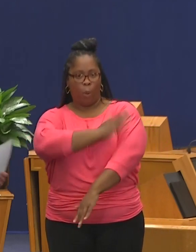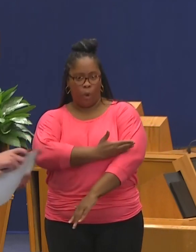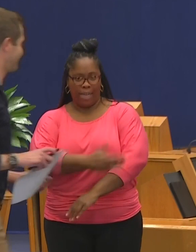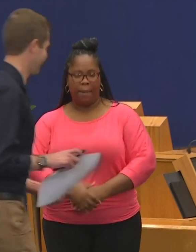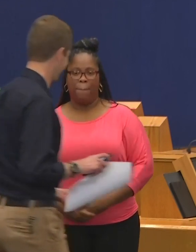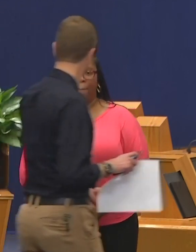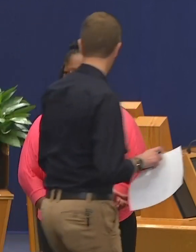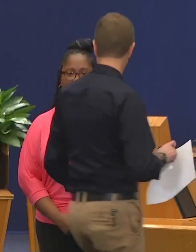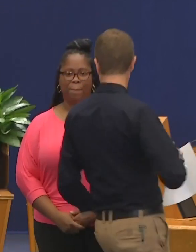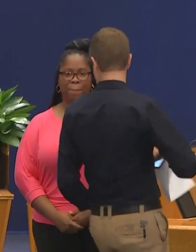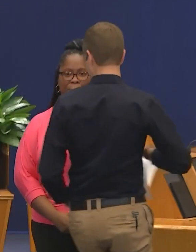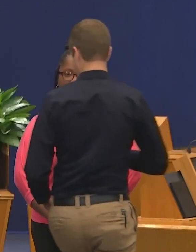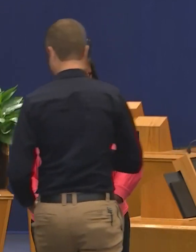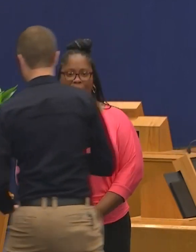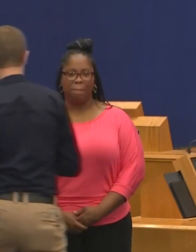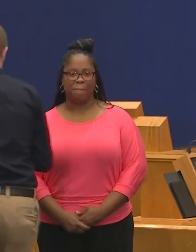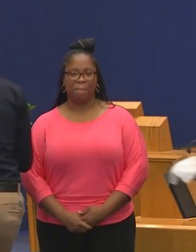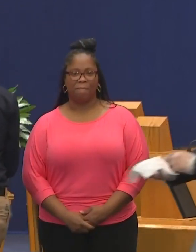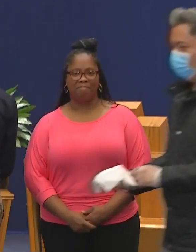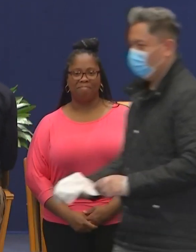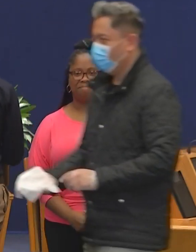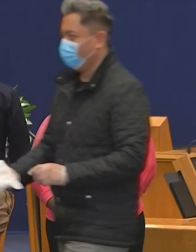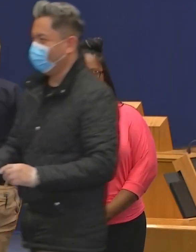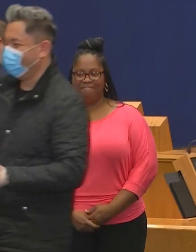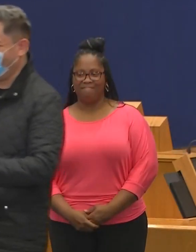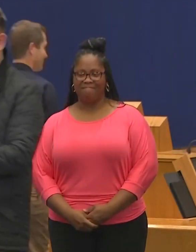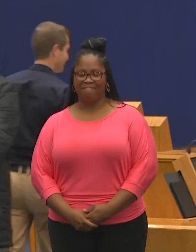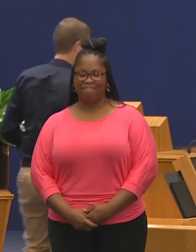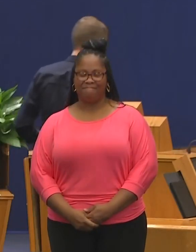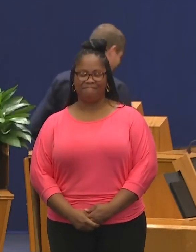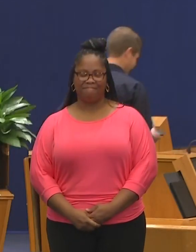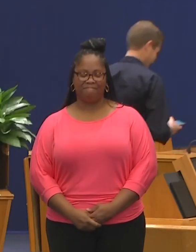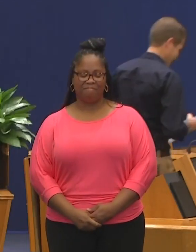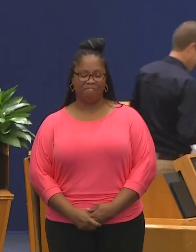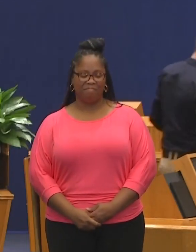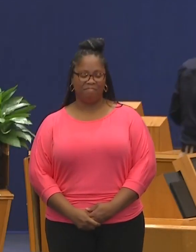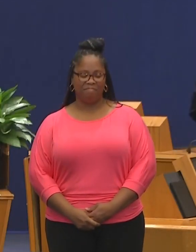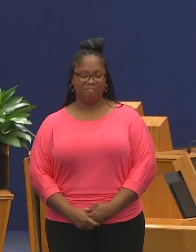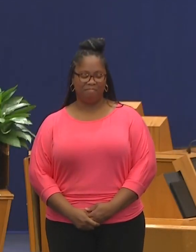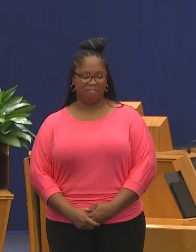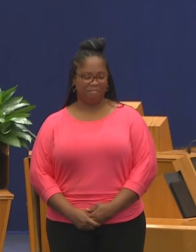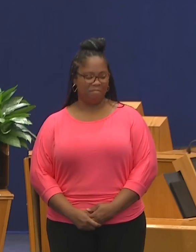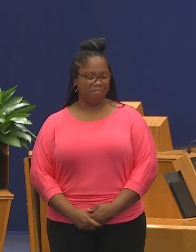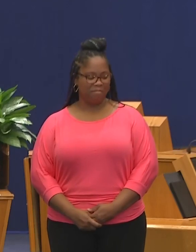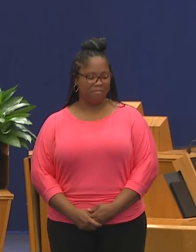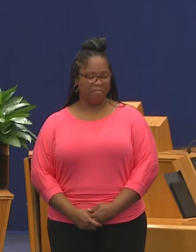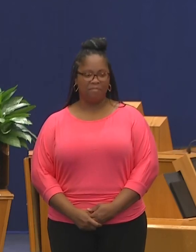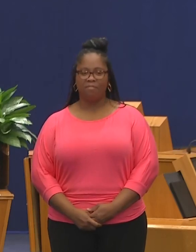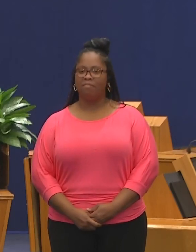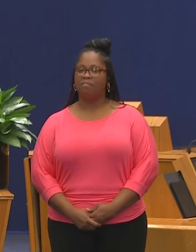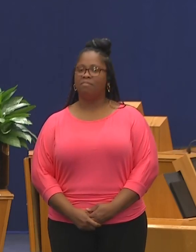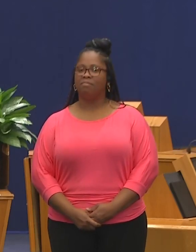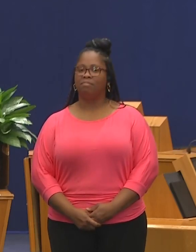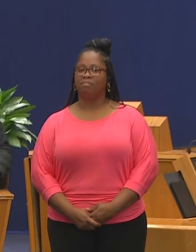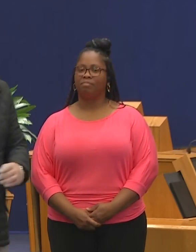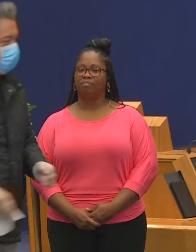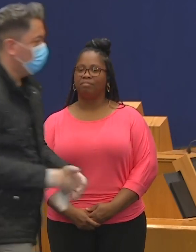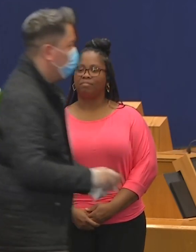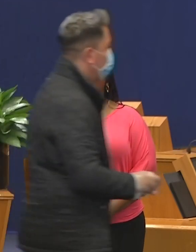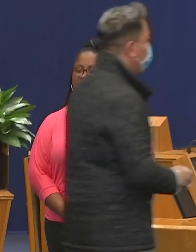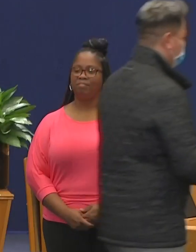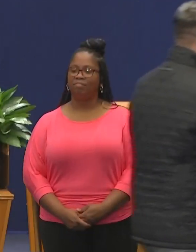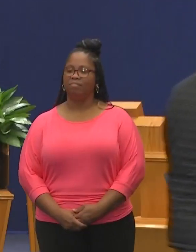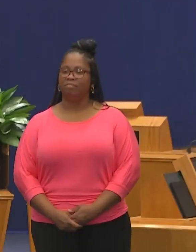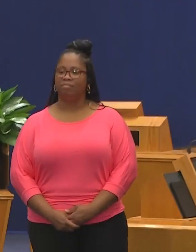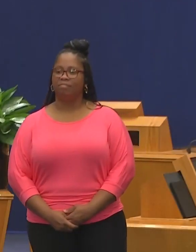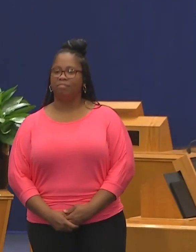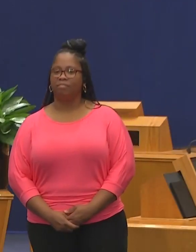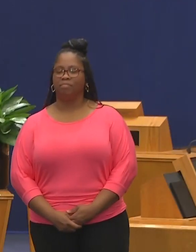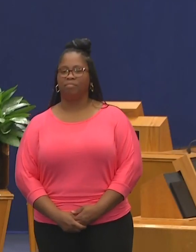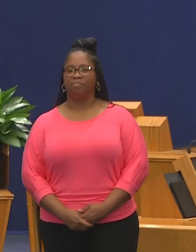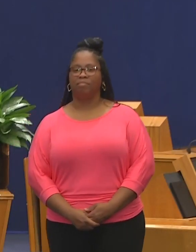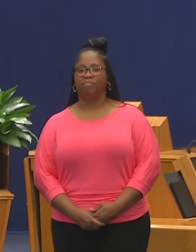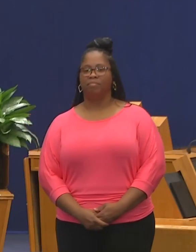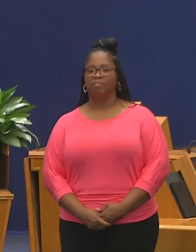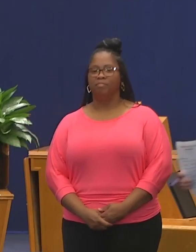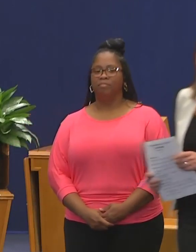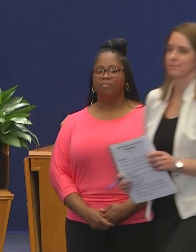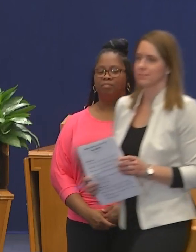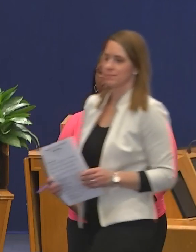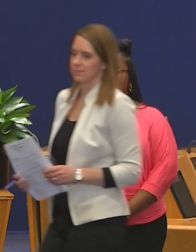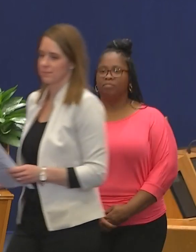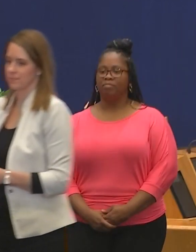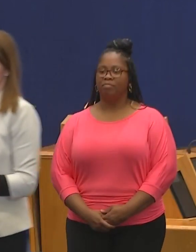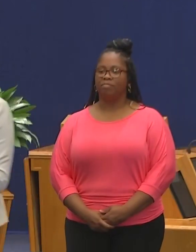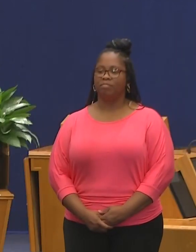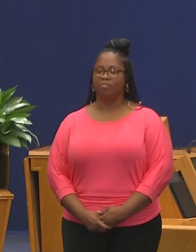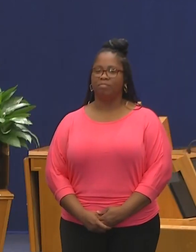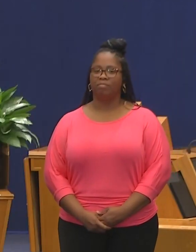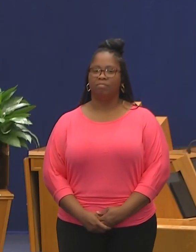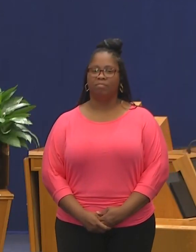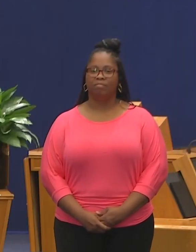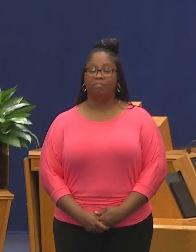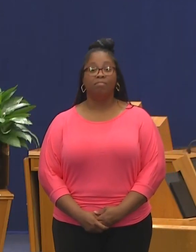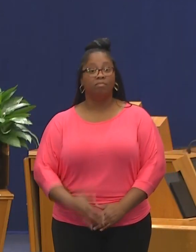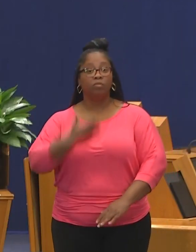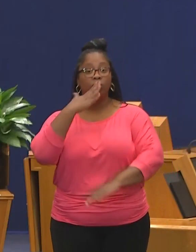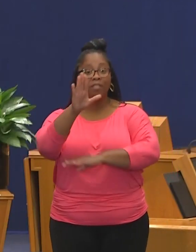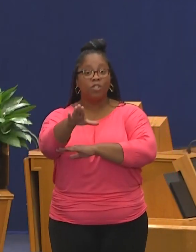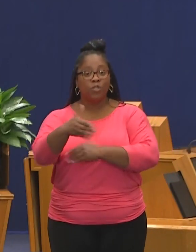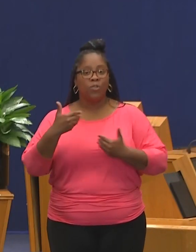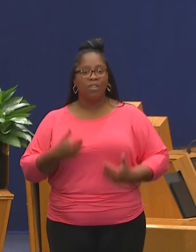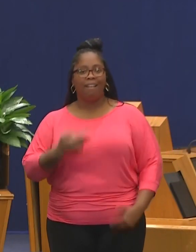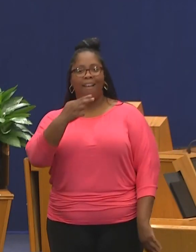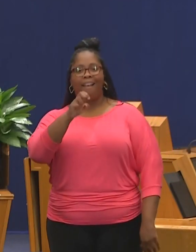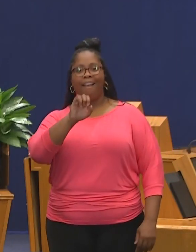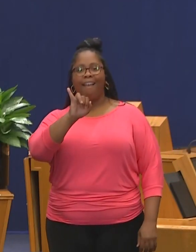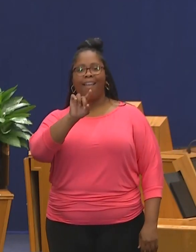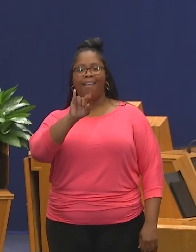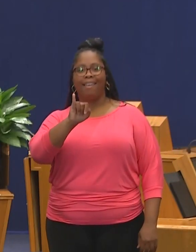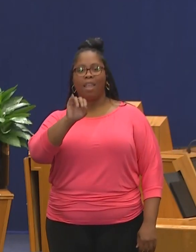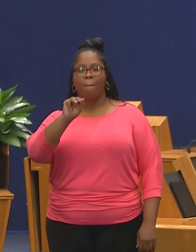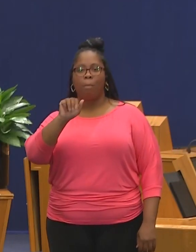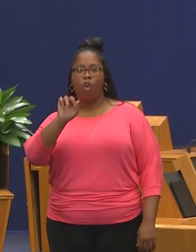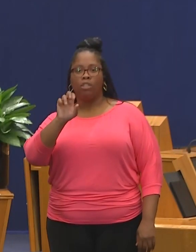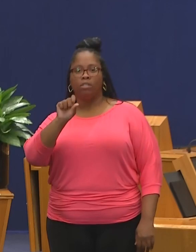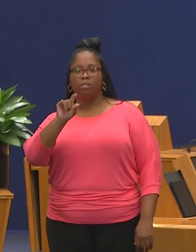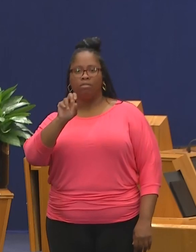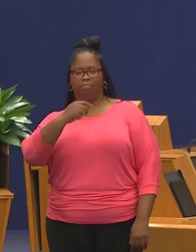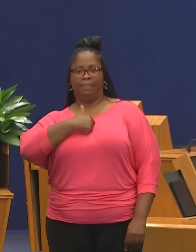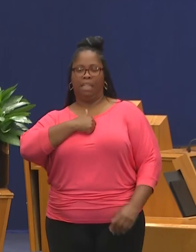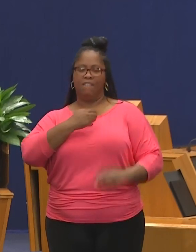HOMELESS SERVICES AUTHORITY.